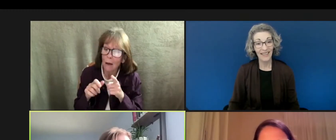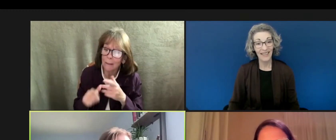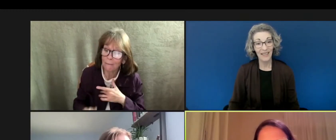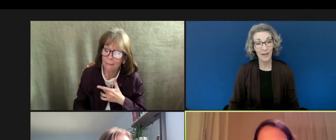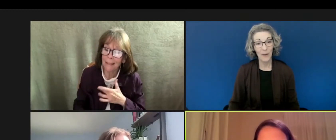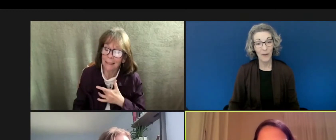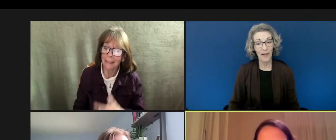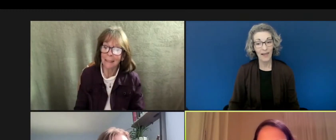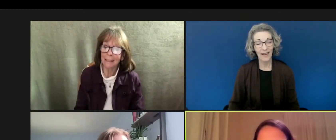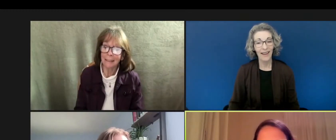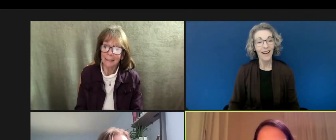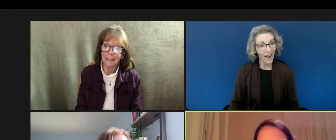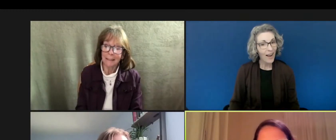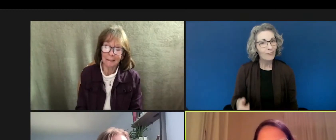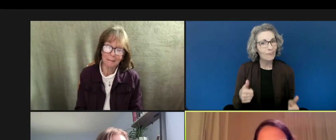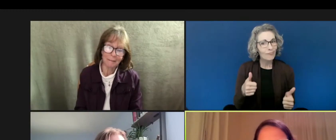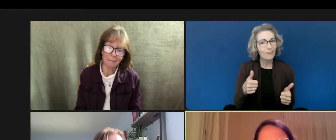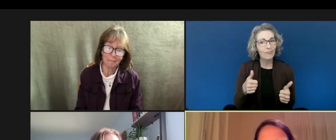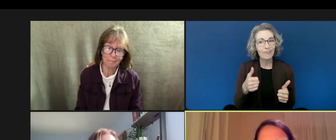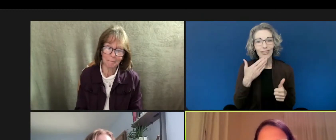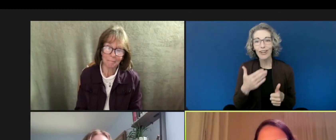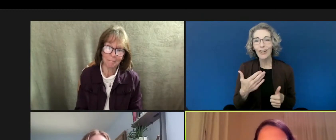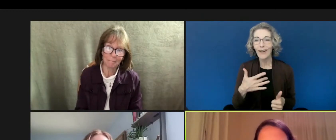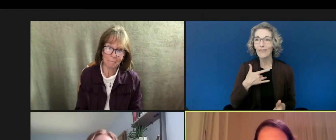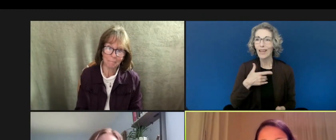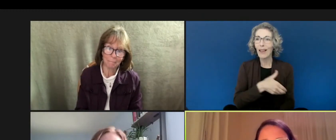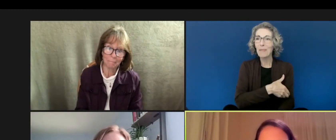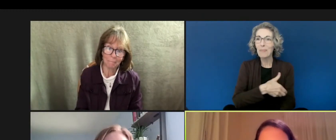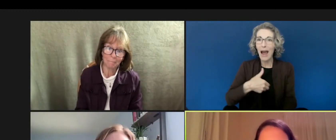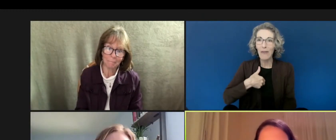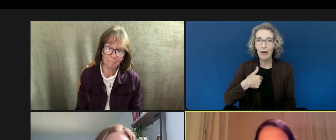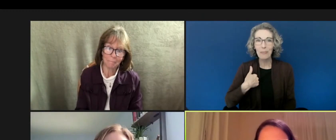That's good, it's empowering, it's validating.